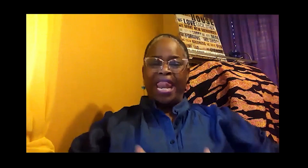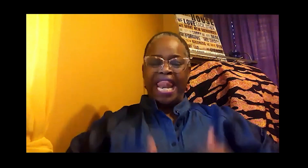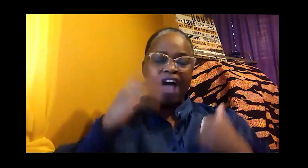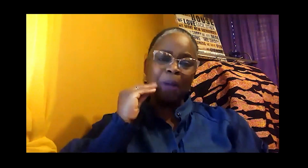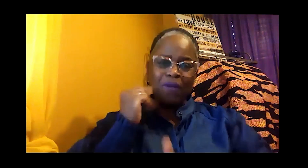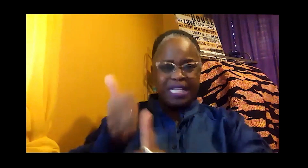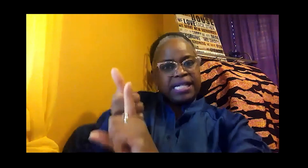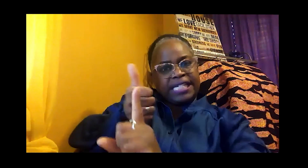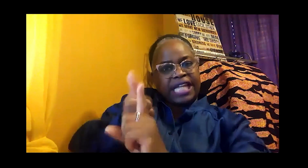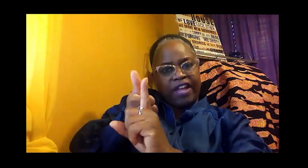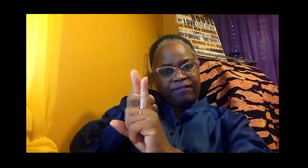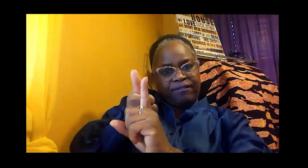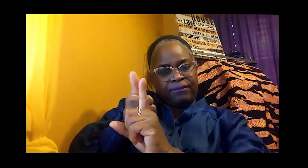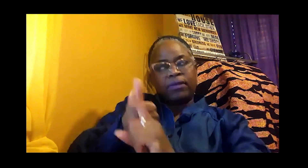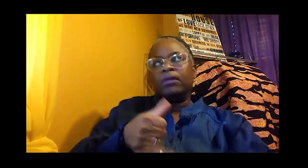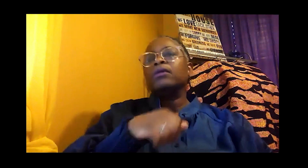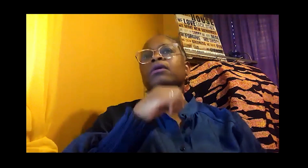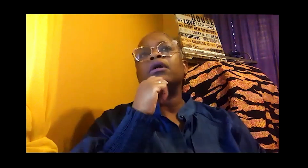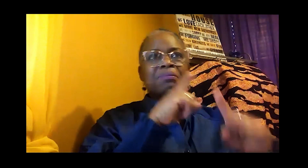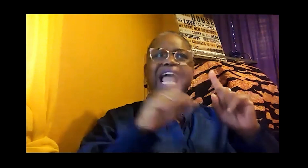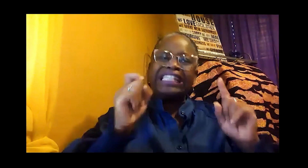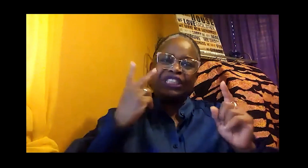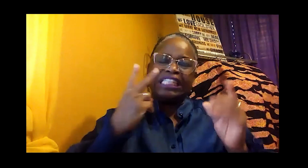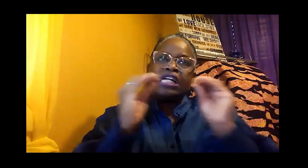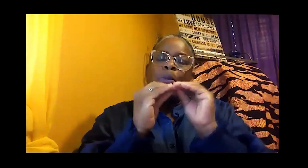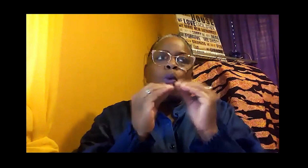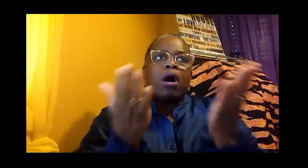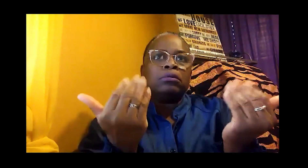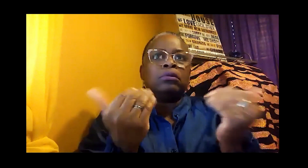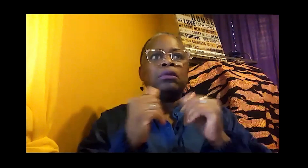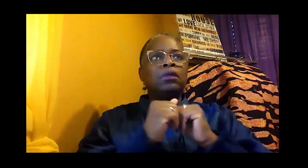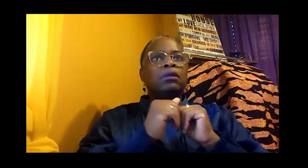I'm only looking at the parallels of the life experiences being portrayed